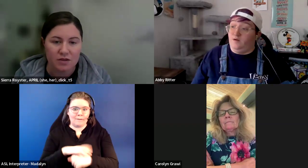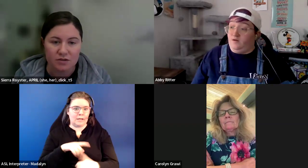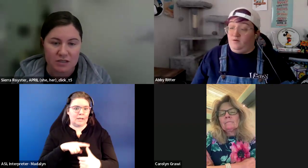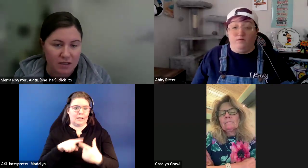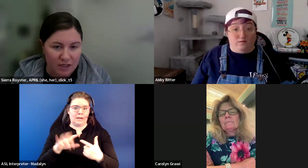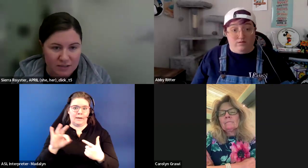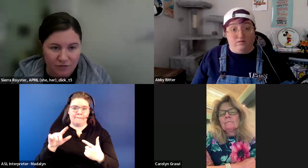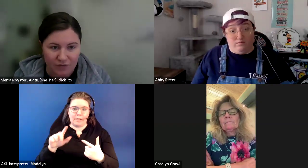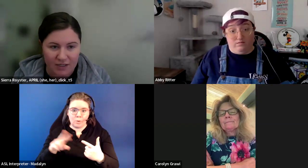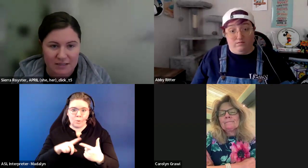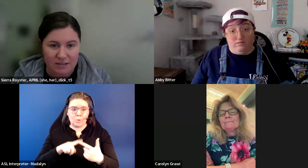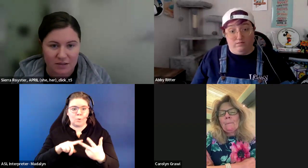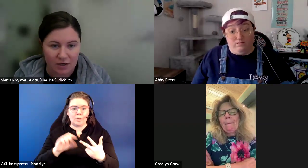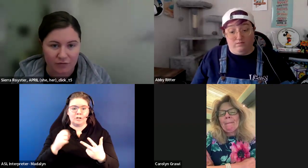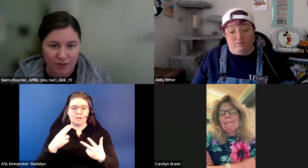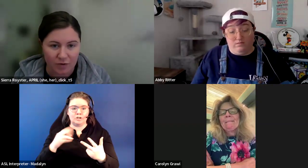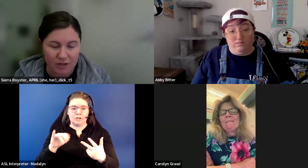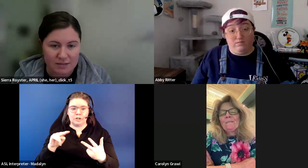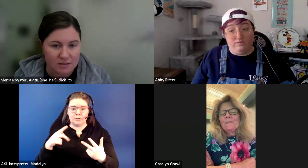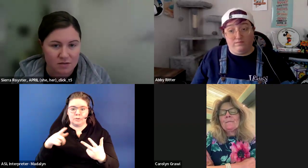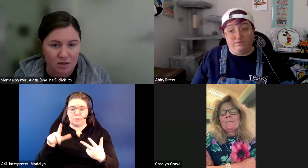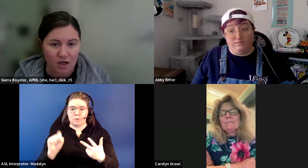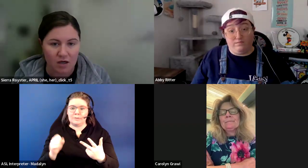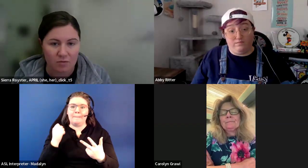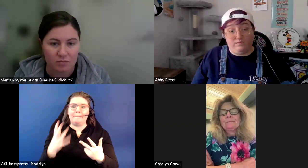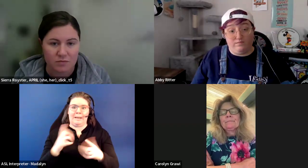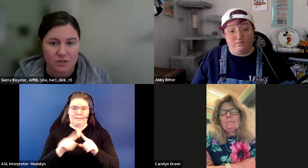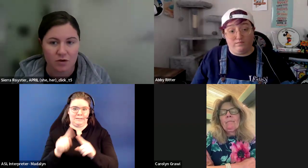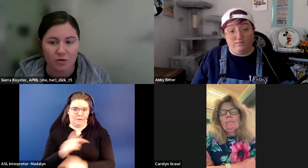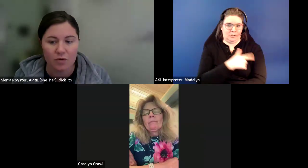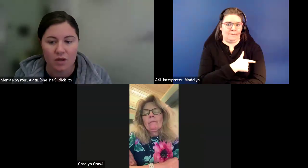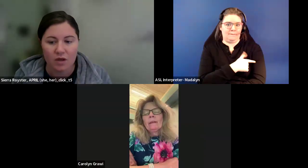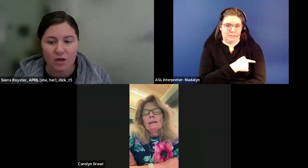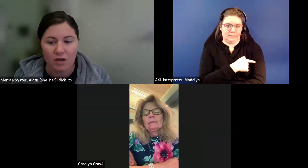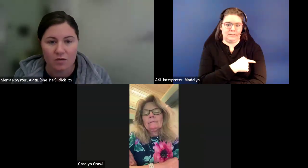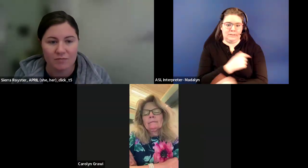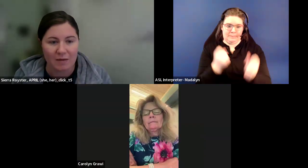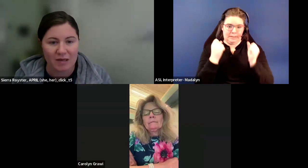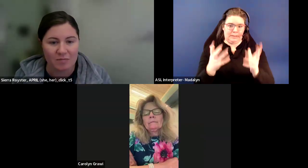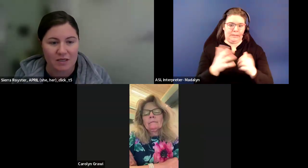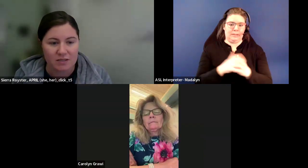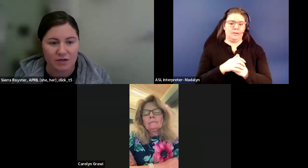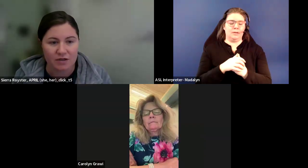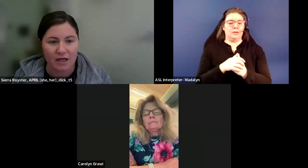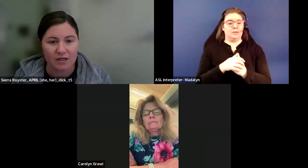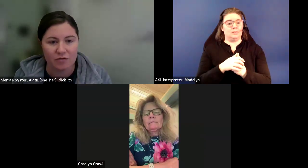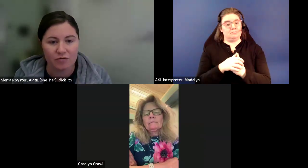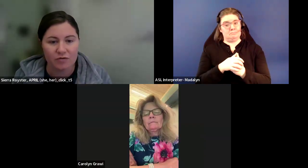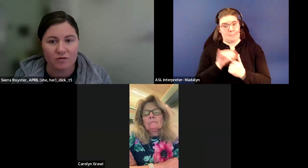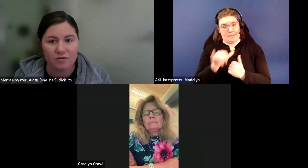Sierra Royster, APRIL (she, her): There's lots of different vaccines that they're covering with this. Sierra Royster, APRIL (she, her): so that might be easier to kind of